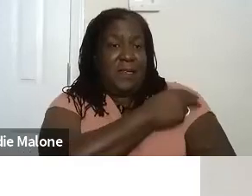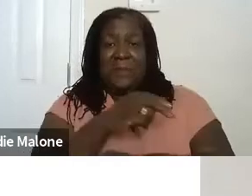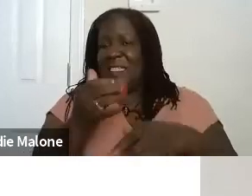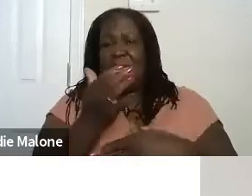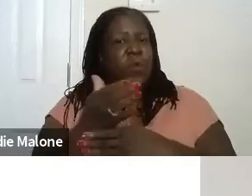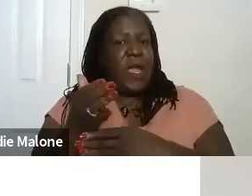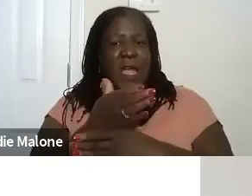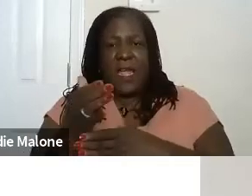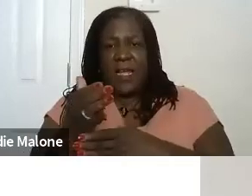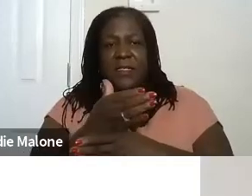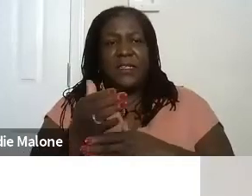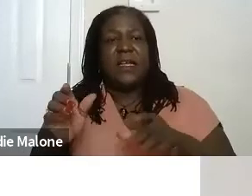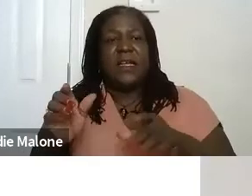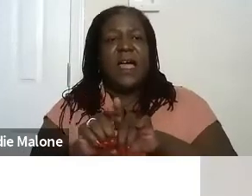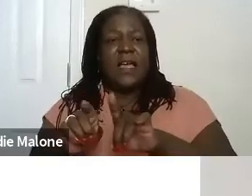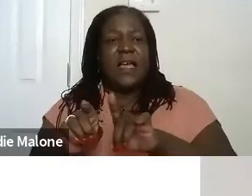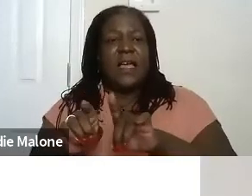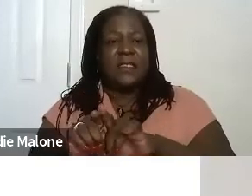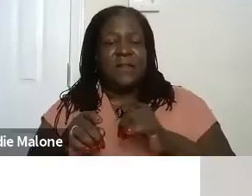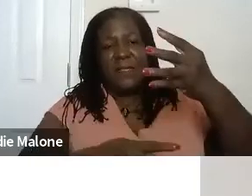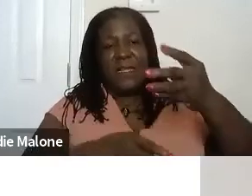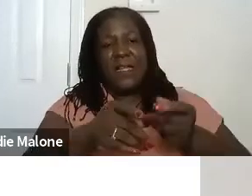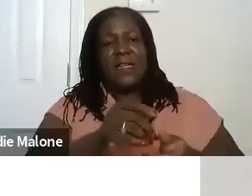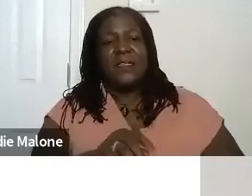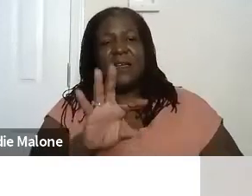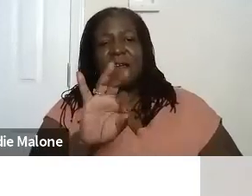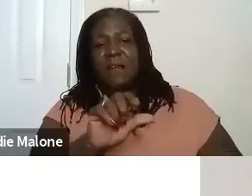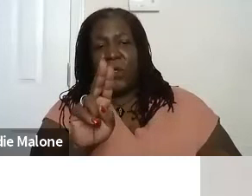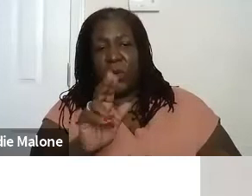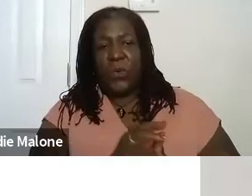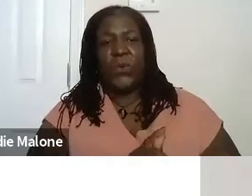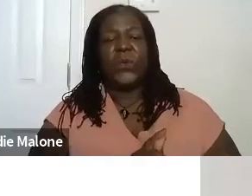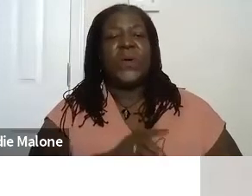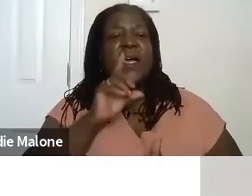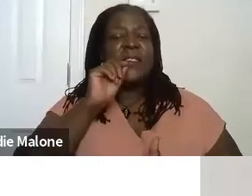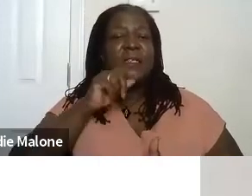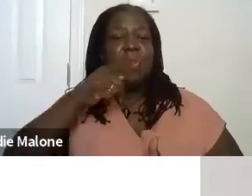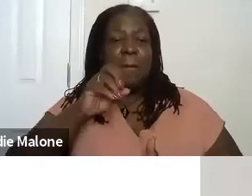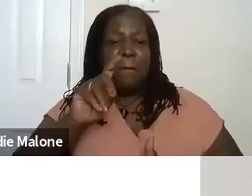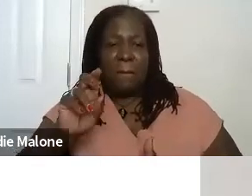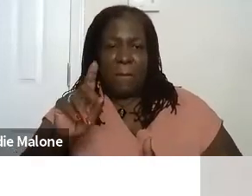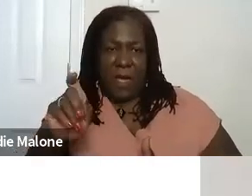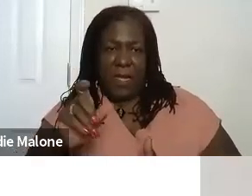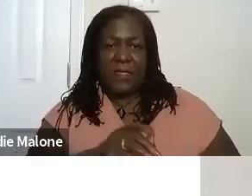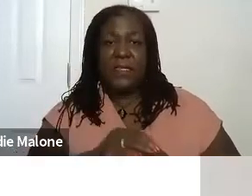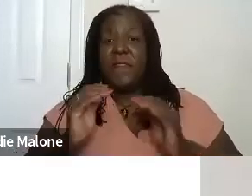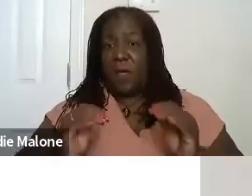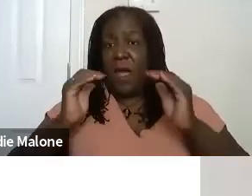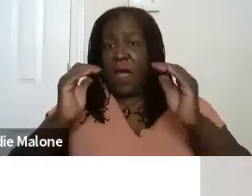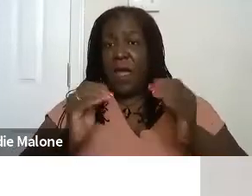for influenza or flu and higher than they are for chickenpox or hepatitis but not as